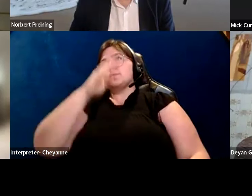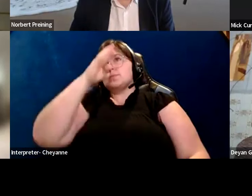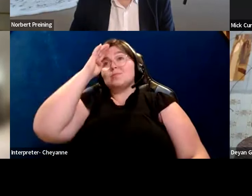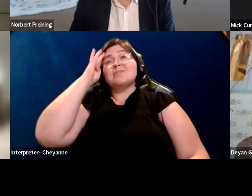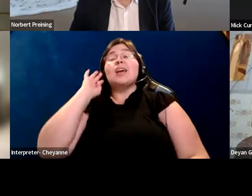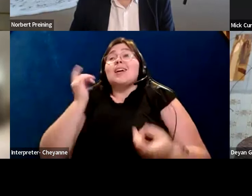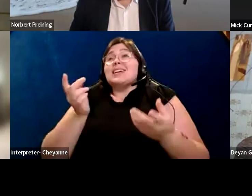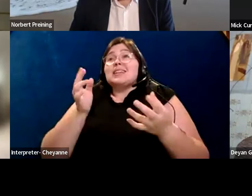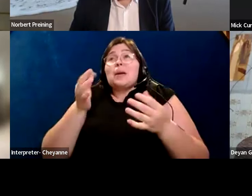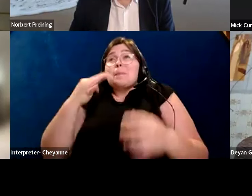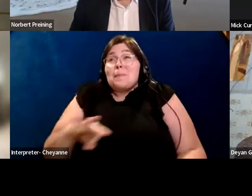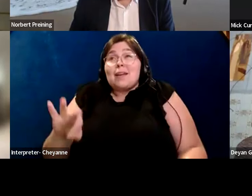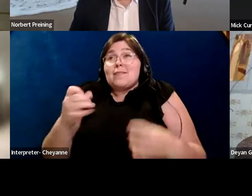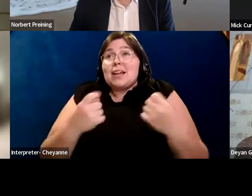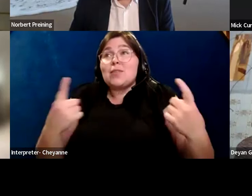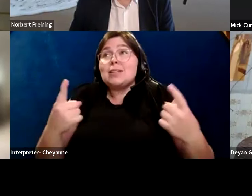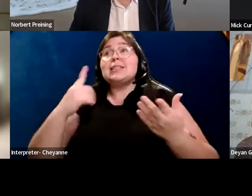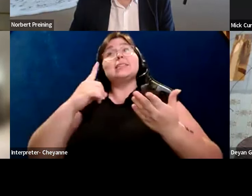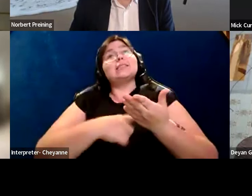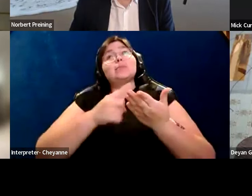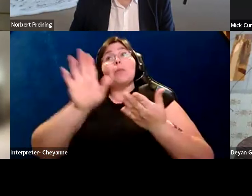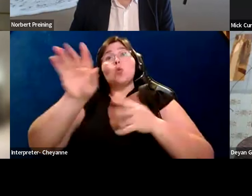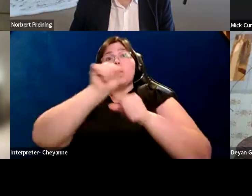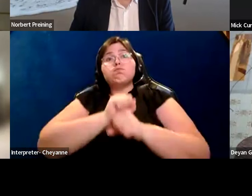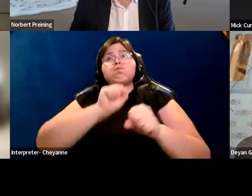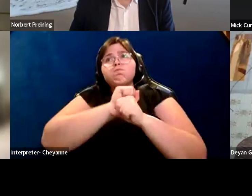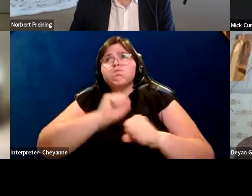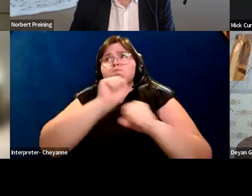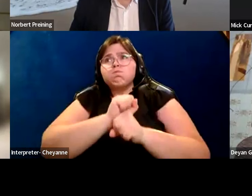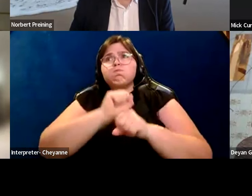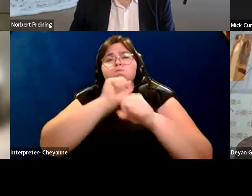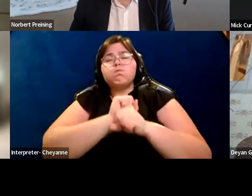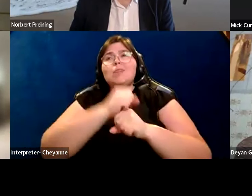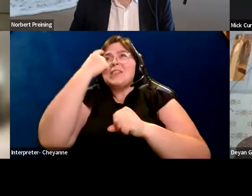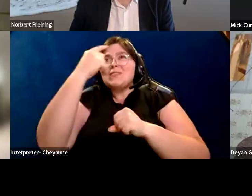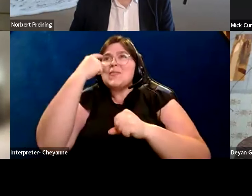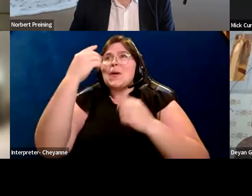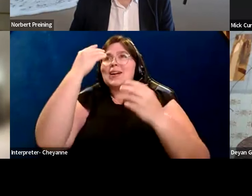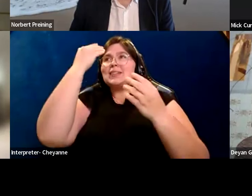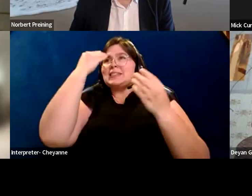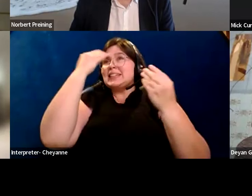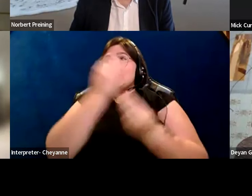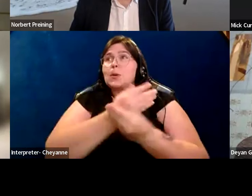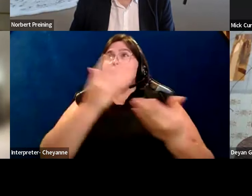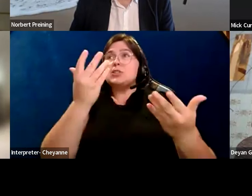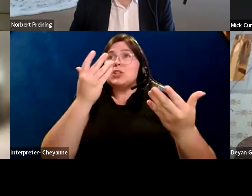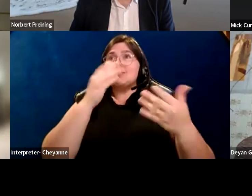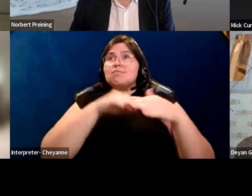I mean, sometimes the work you might put in to make your information accessible to those